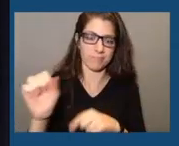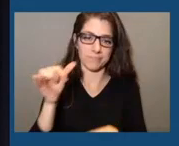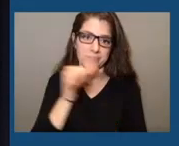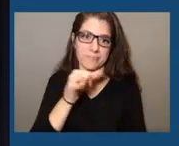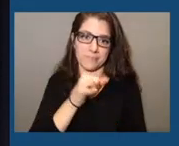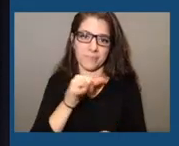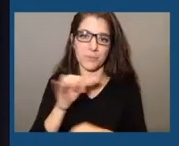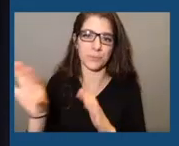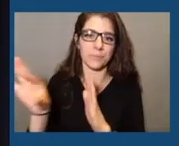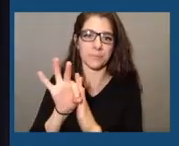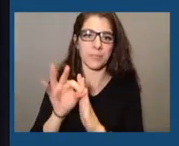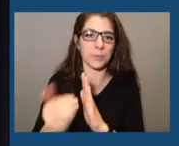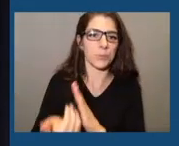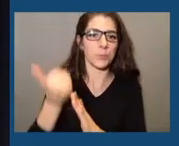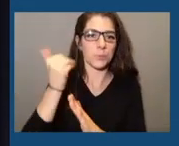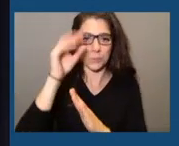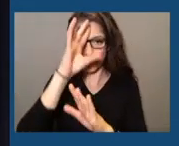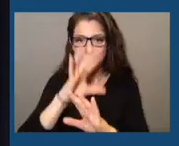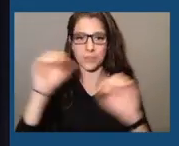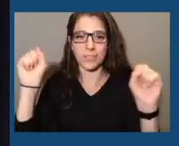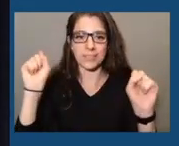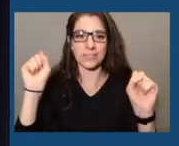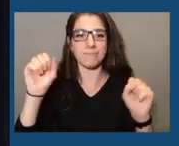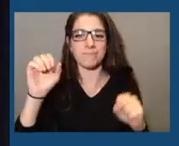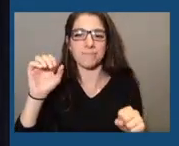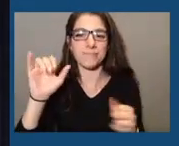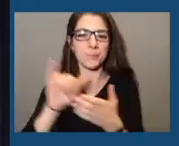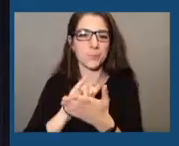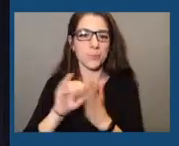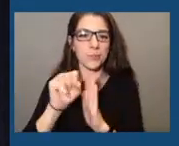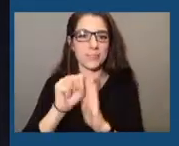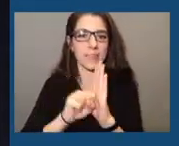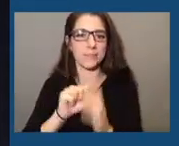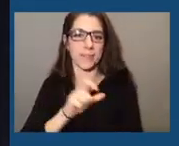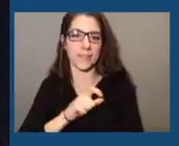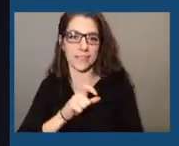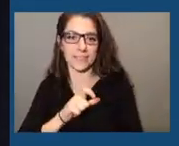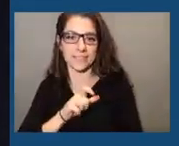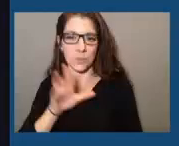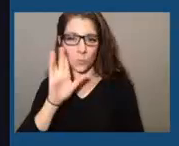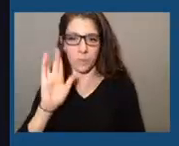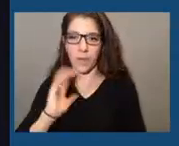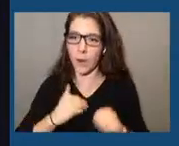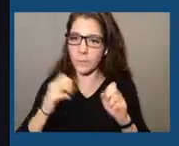new superintendent of the New York State Police. And this will be our opportunity to lead a new generation